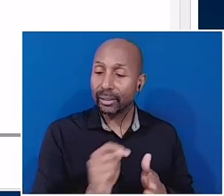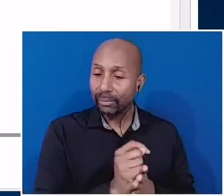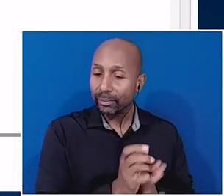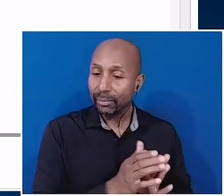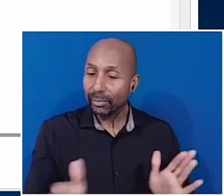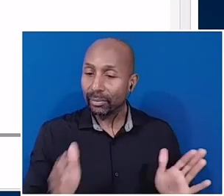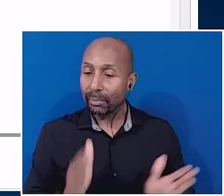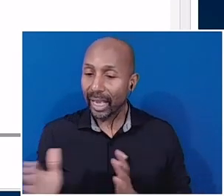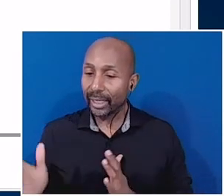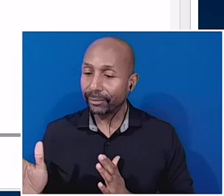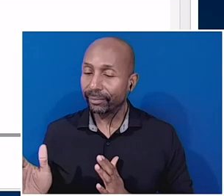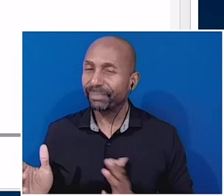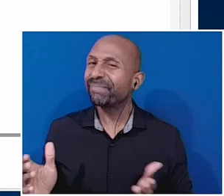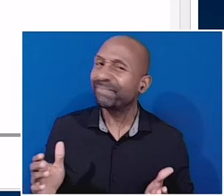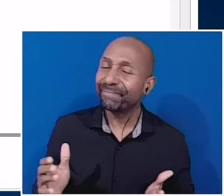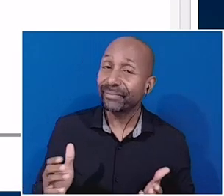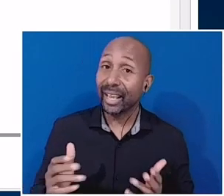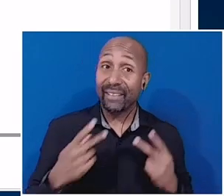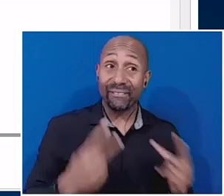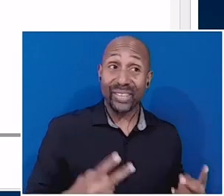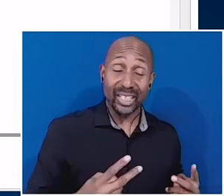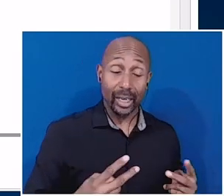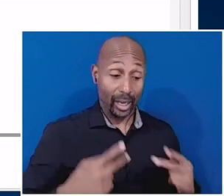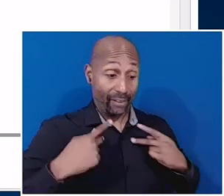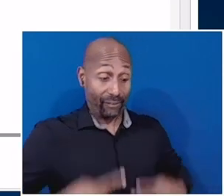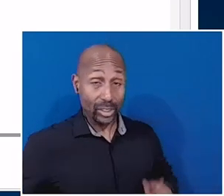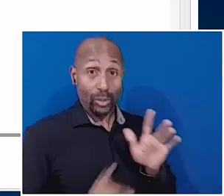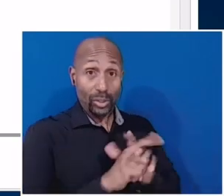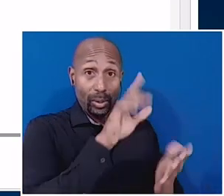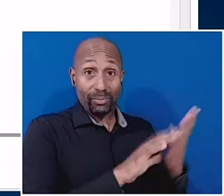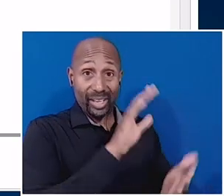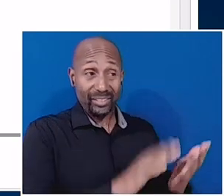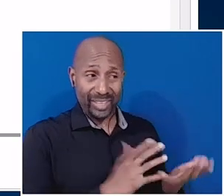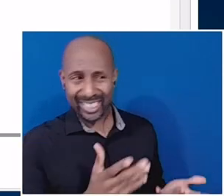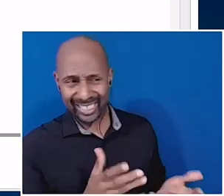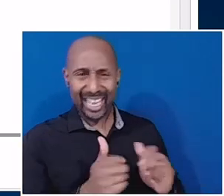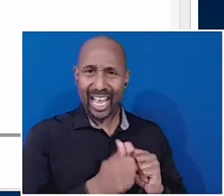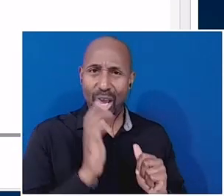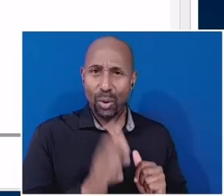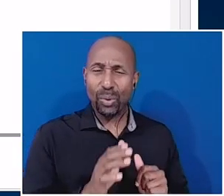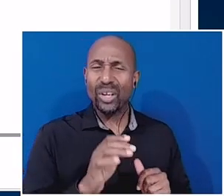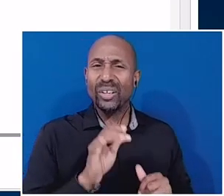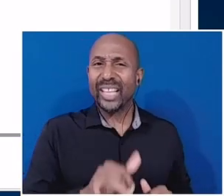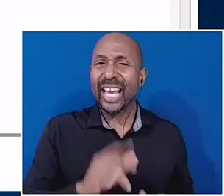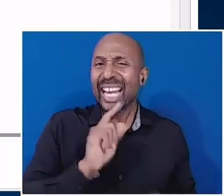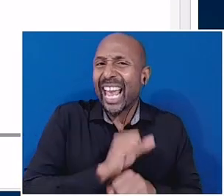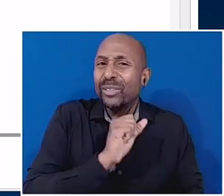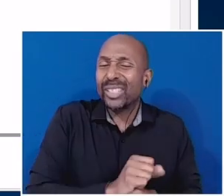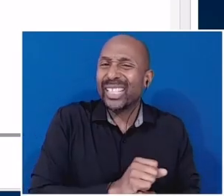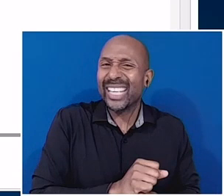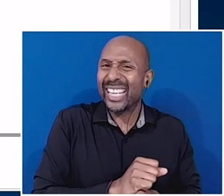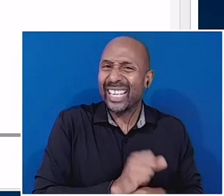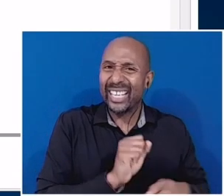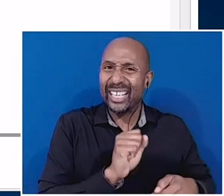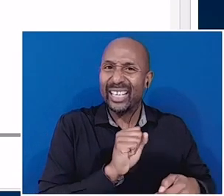would really get at all of those issues in a way that would justify the costs associated with this.